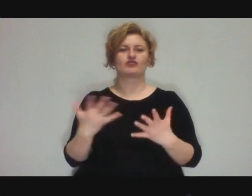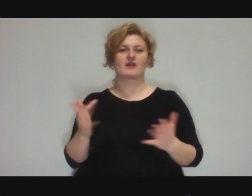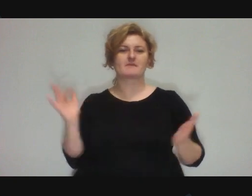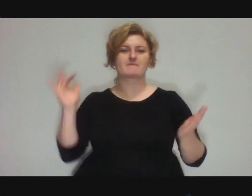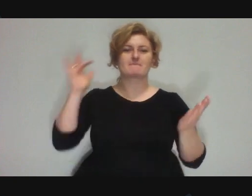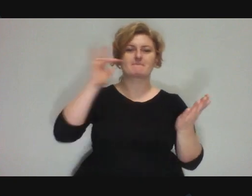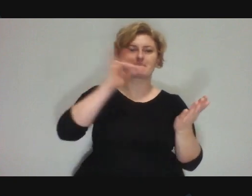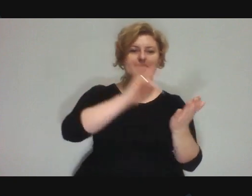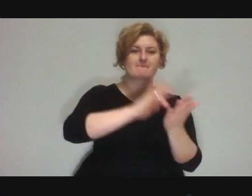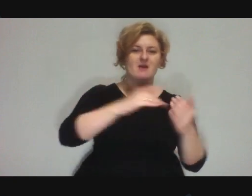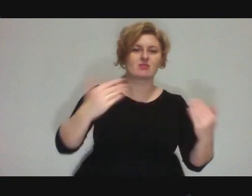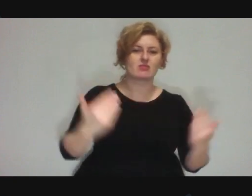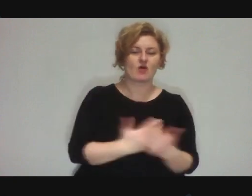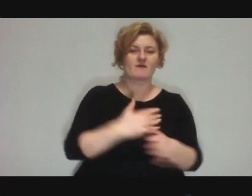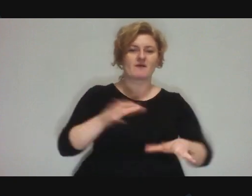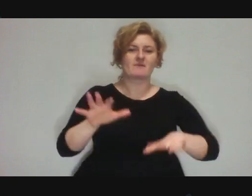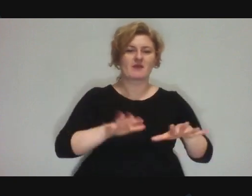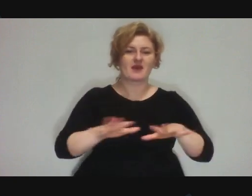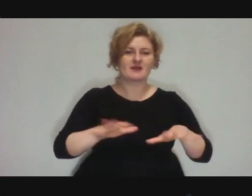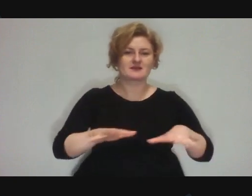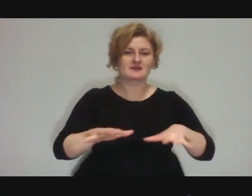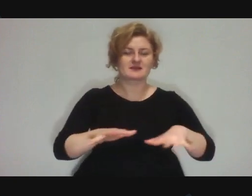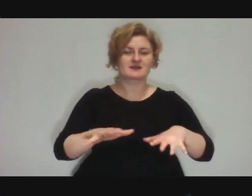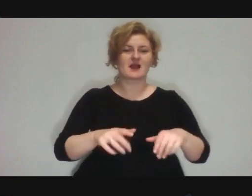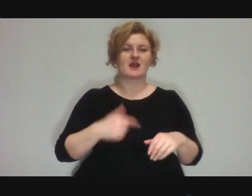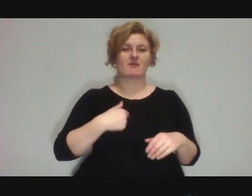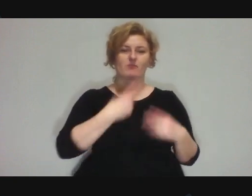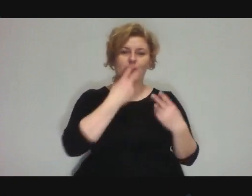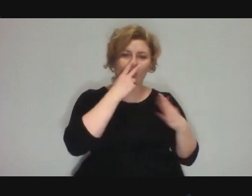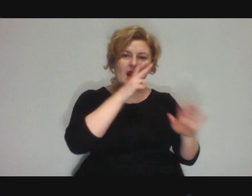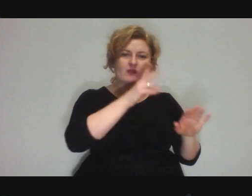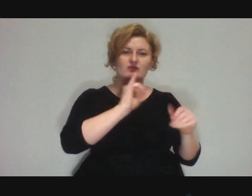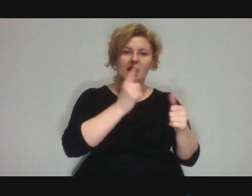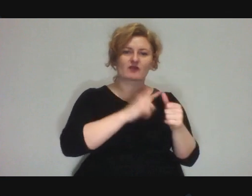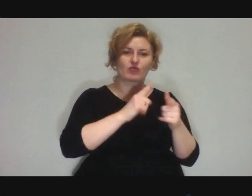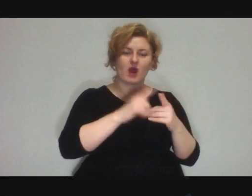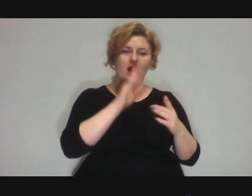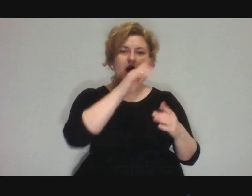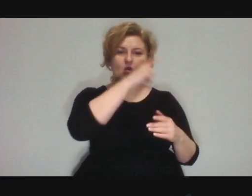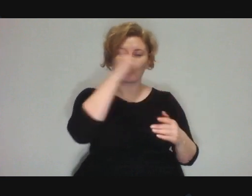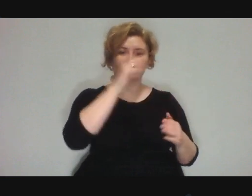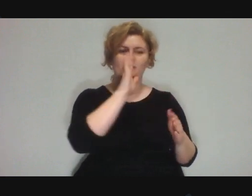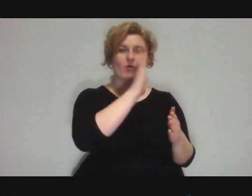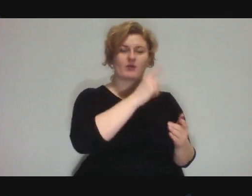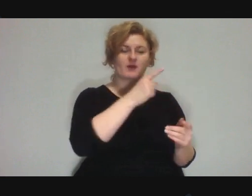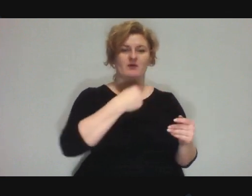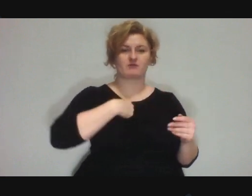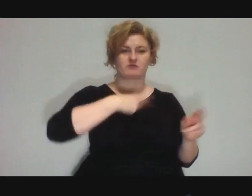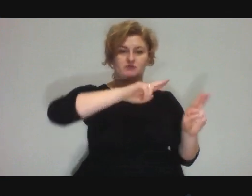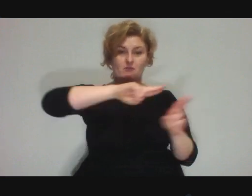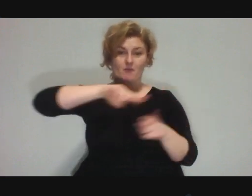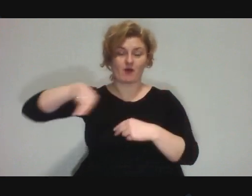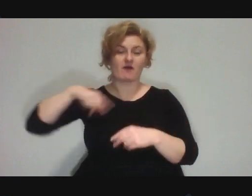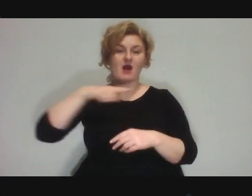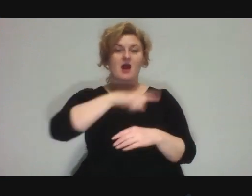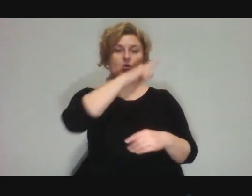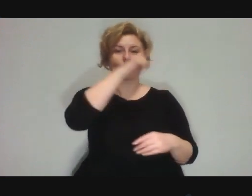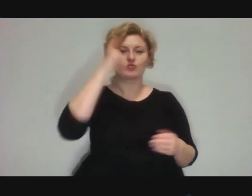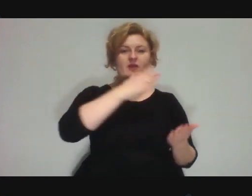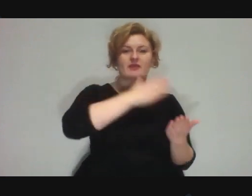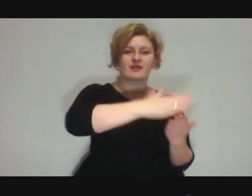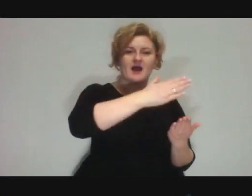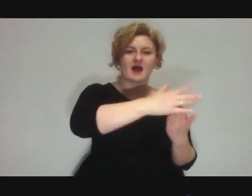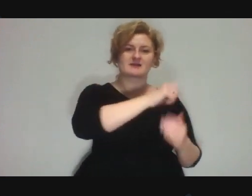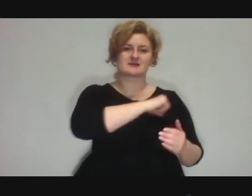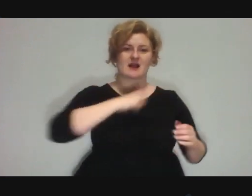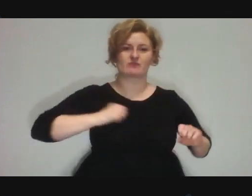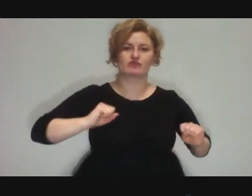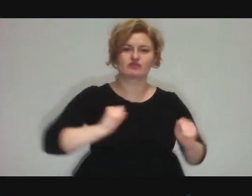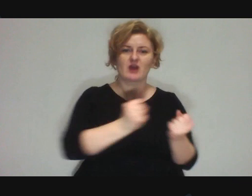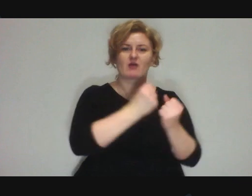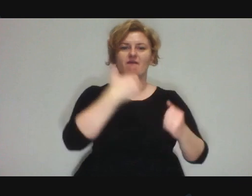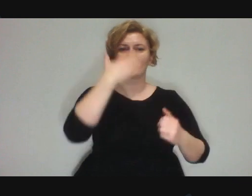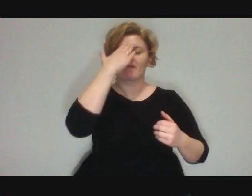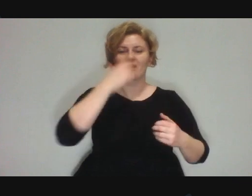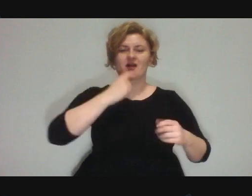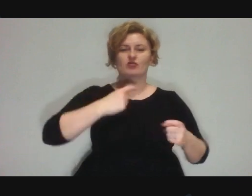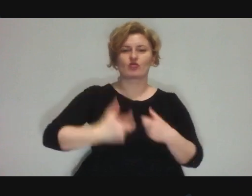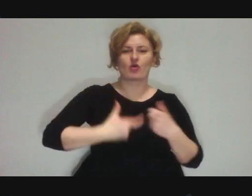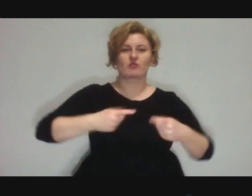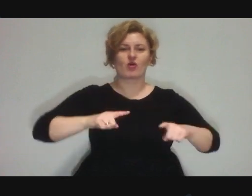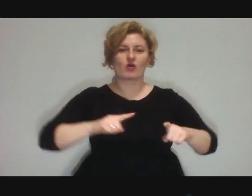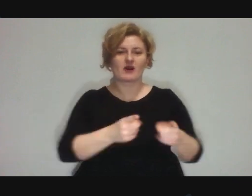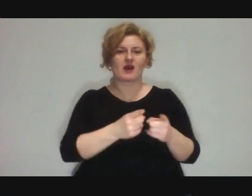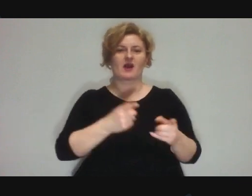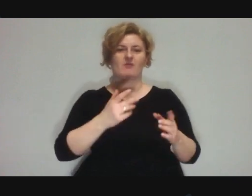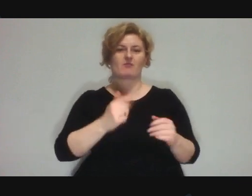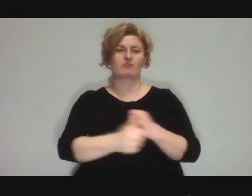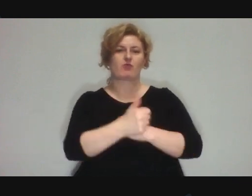and then they do "oh this is great!" maybe we'll make a whole organisation out of it now... That's one more point in these animation activities to tick off, to do something like that in life.